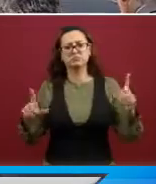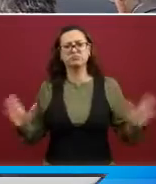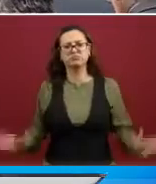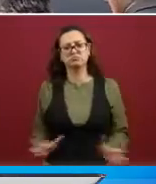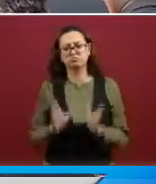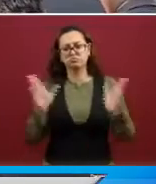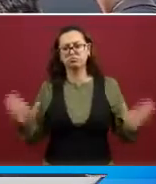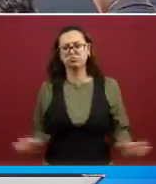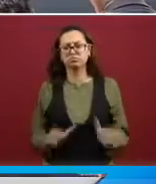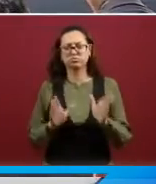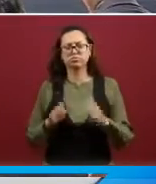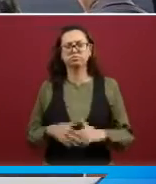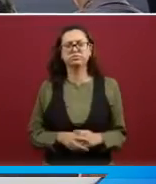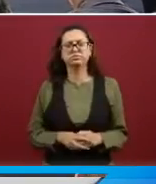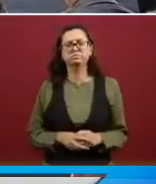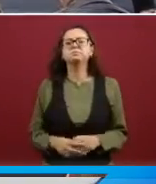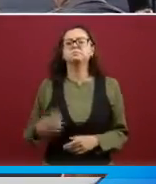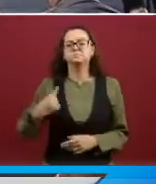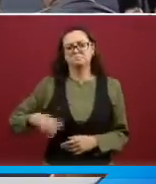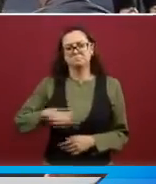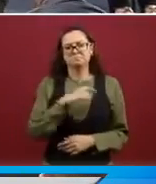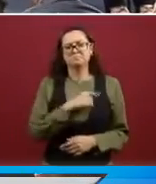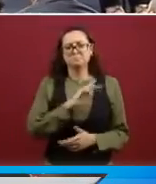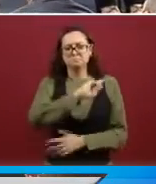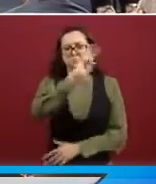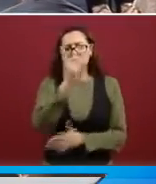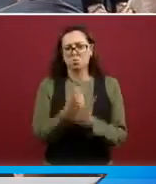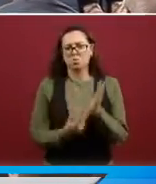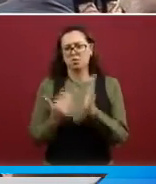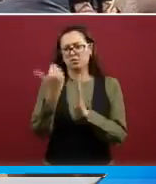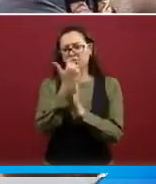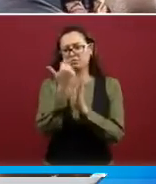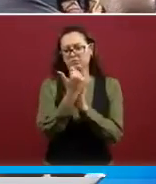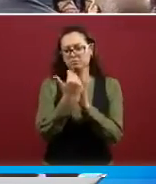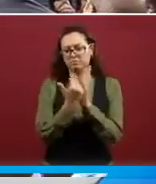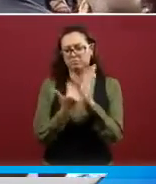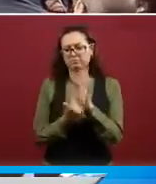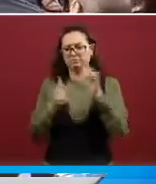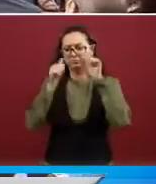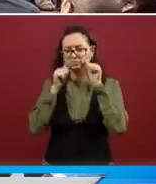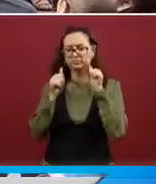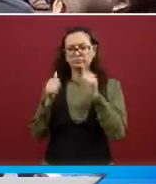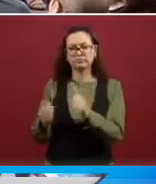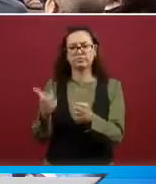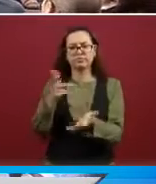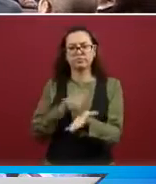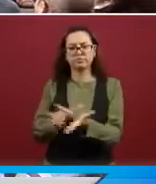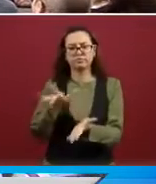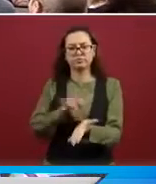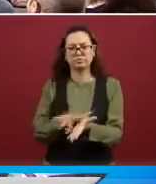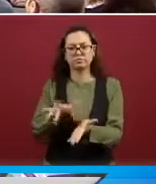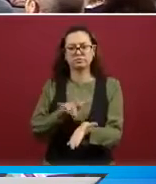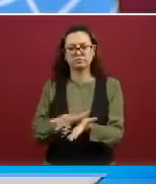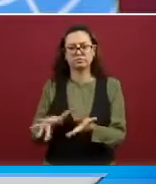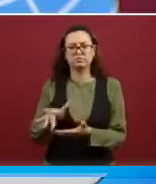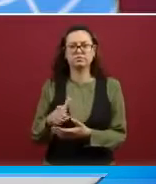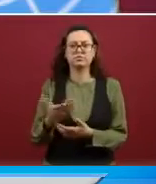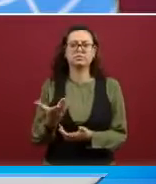thus avoiding the marginalization of popular areas in tourist areas The fact that corruption is no longer tolerated allows for channeling resources